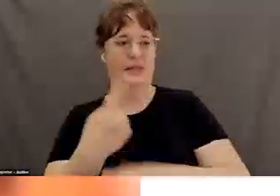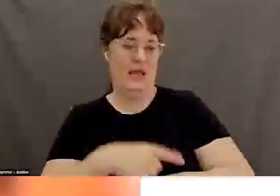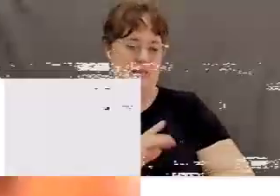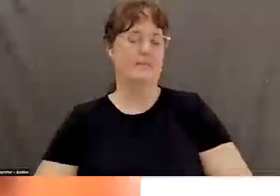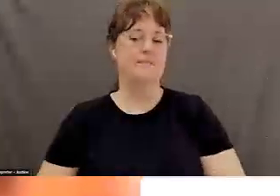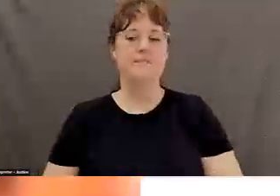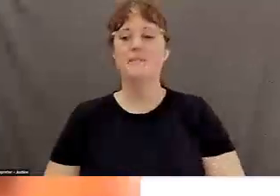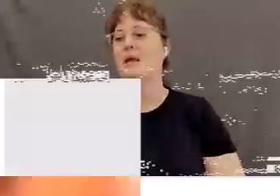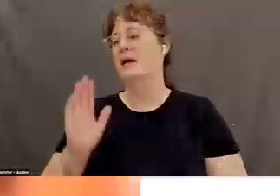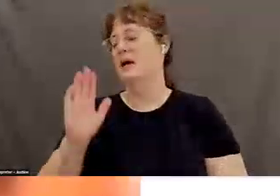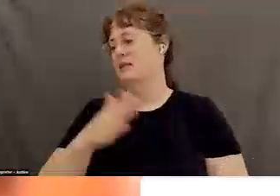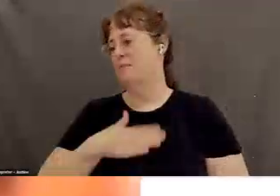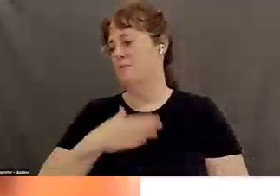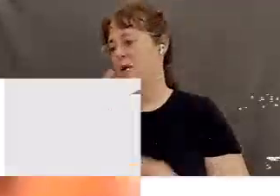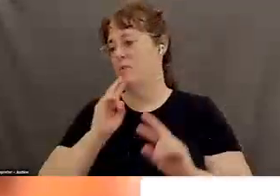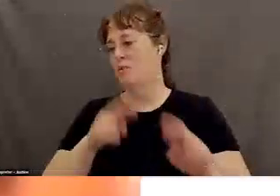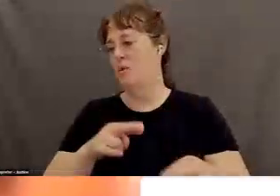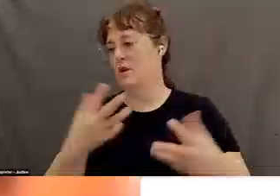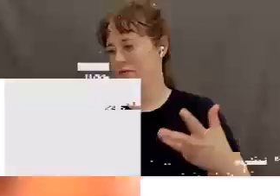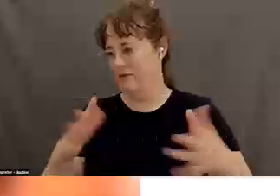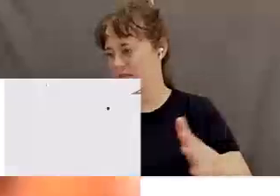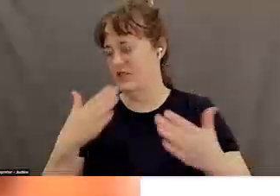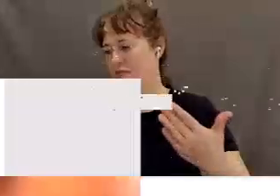Boardroom: Thank you so much, Chair. Are there any questions for our CEO?